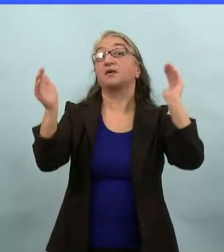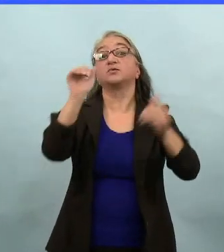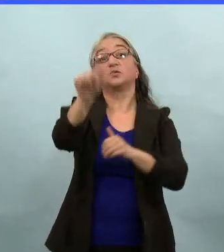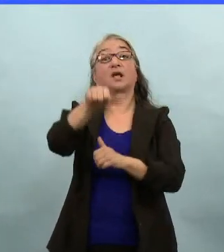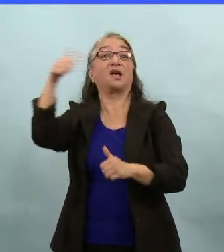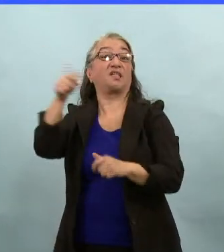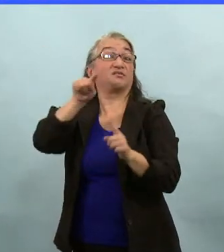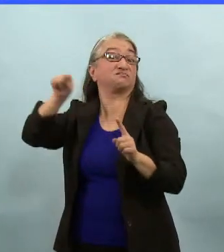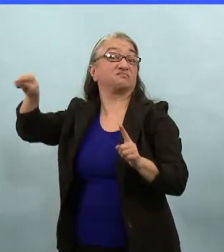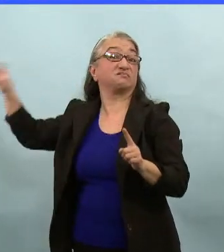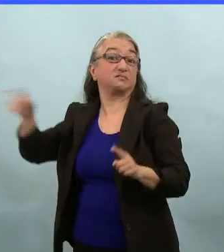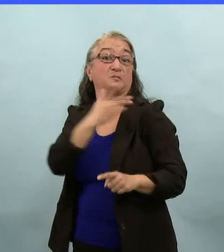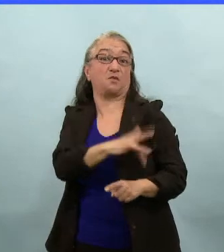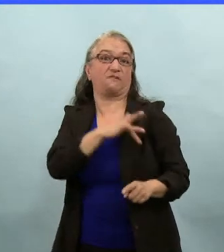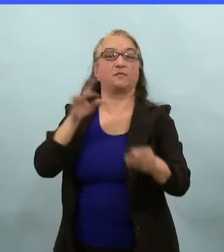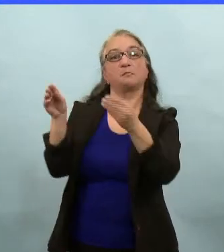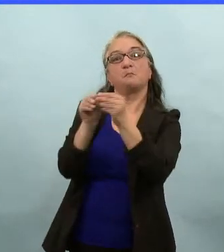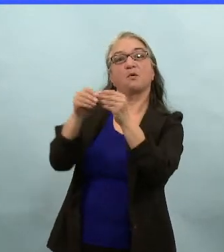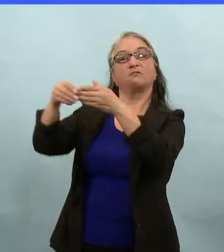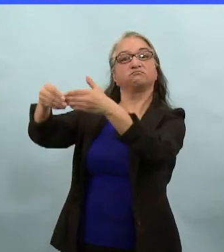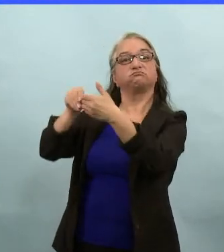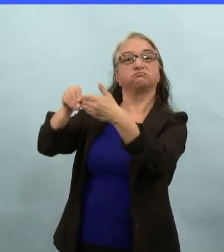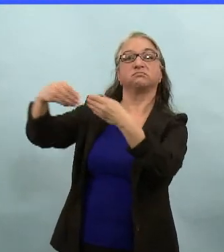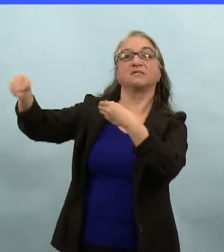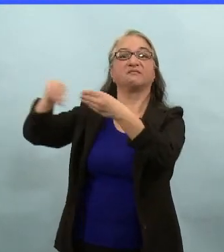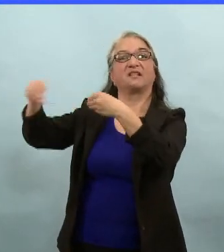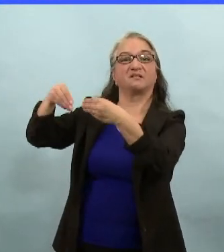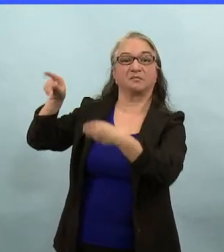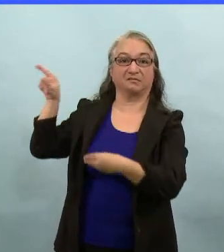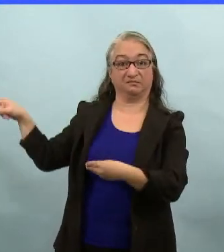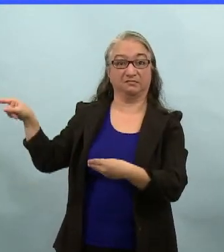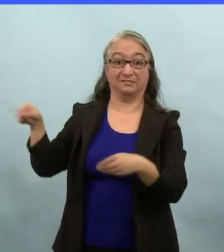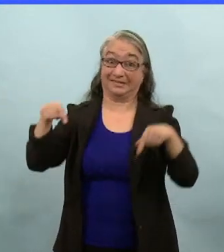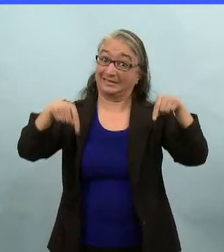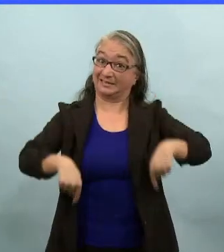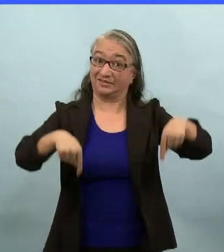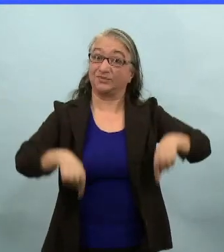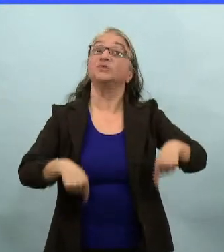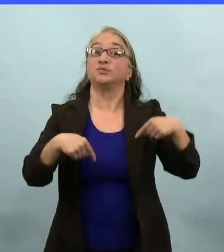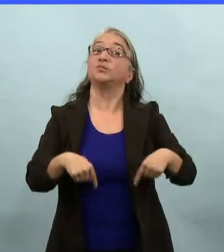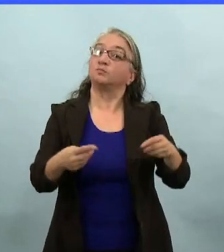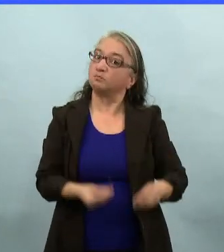we went to level orange with respect to um you know the the levels and uh you know